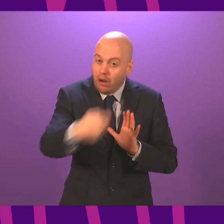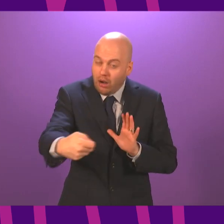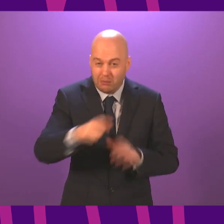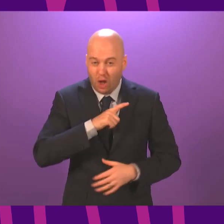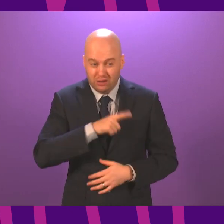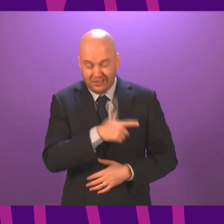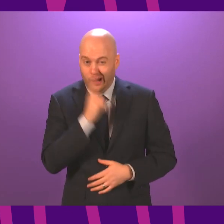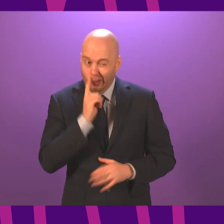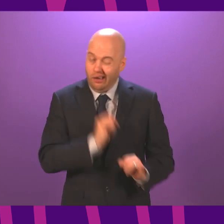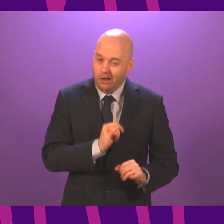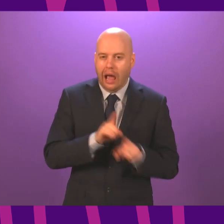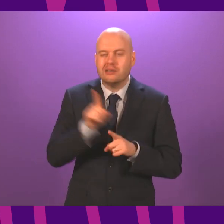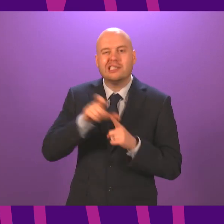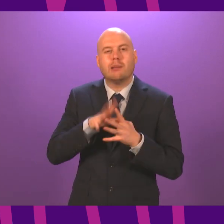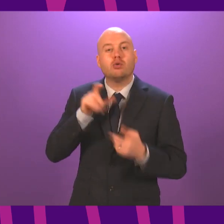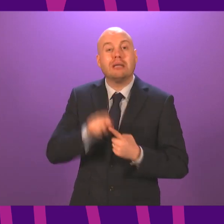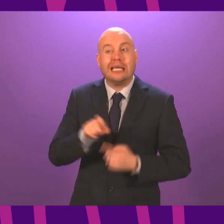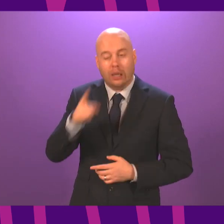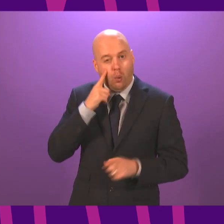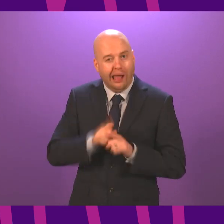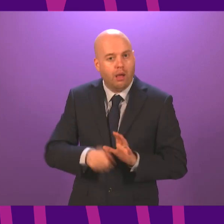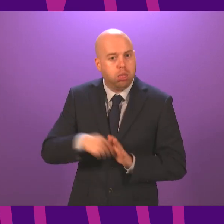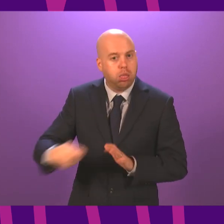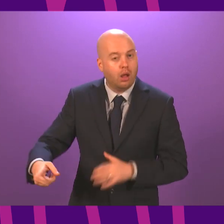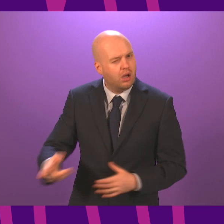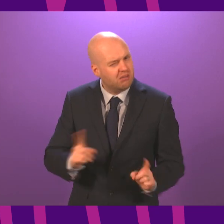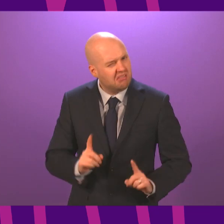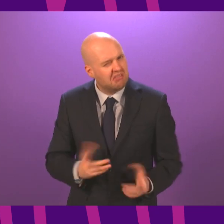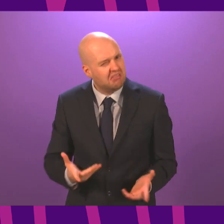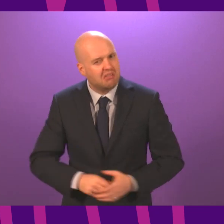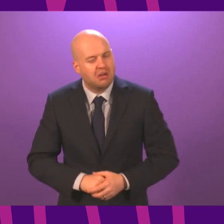Shirley-Anne Somerville: As I said in my statement,